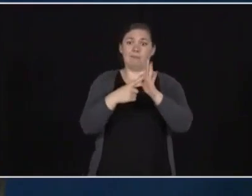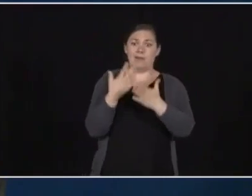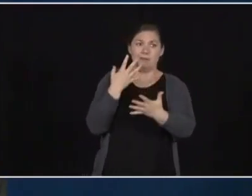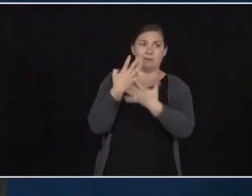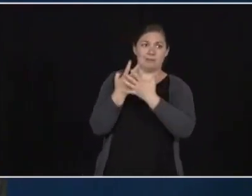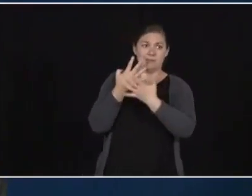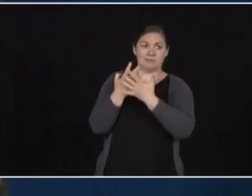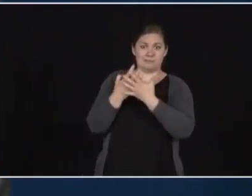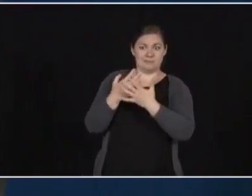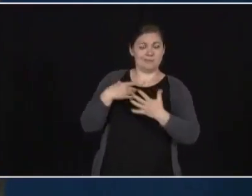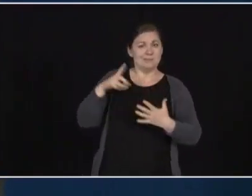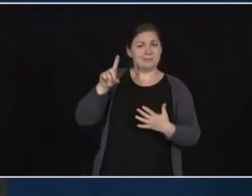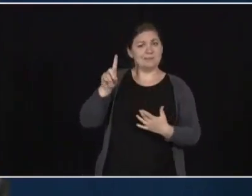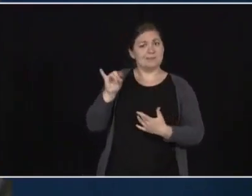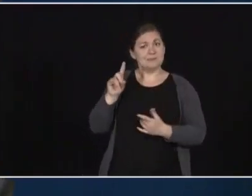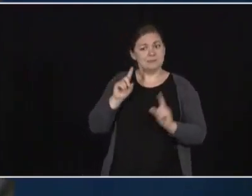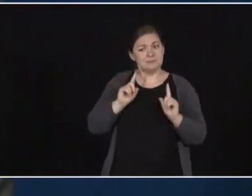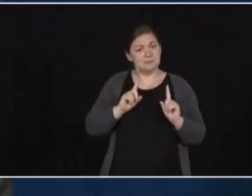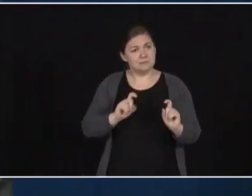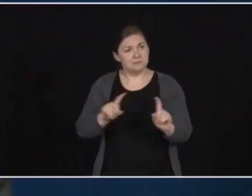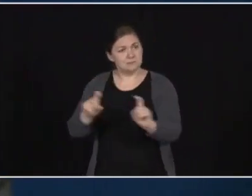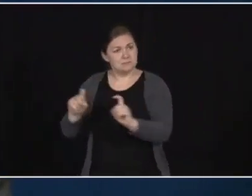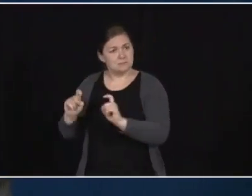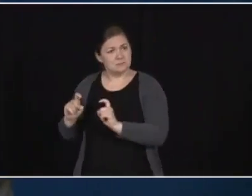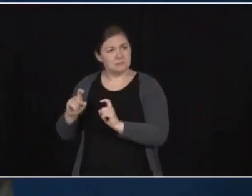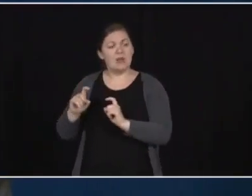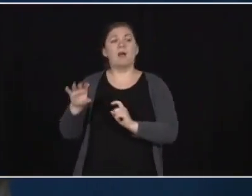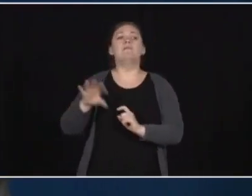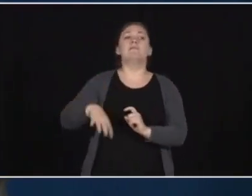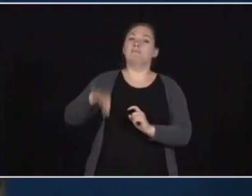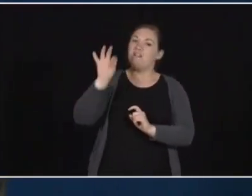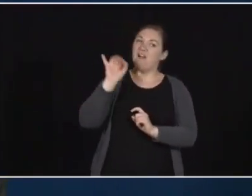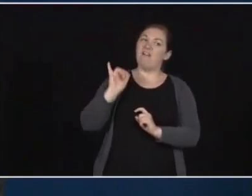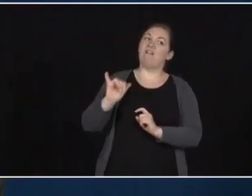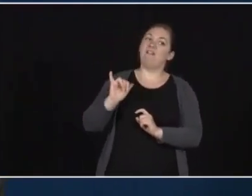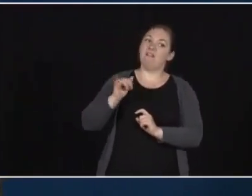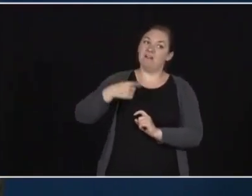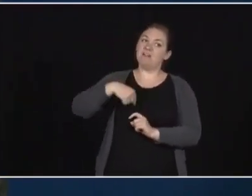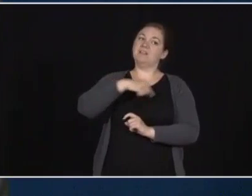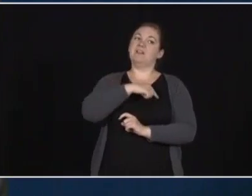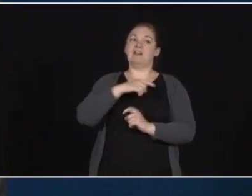testing services done to develop a correctional numbers